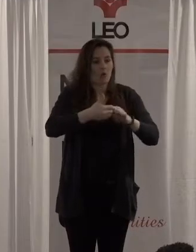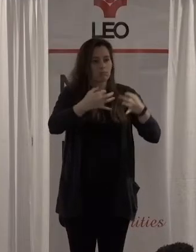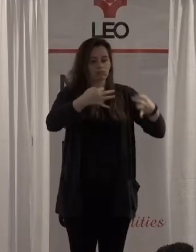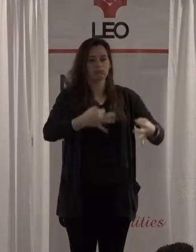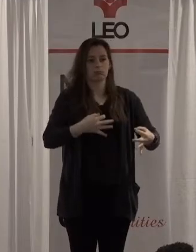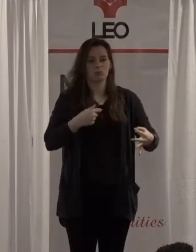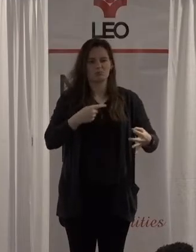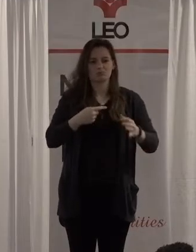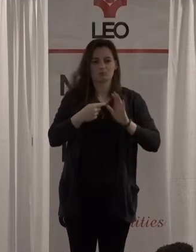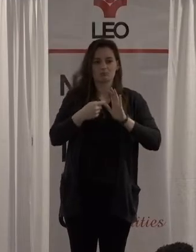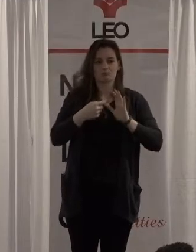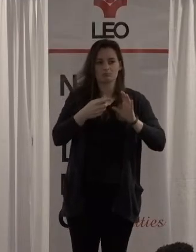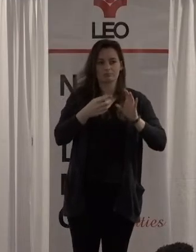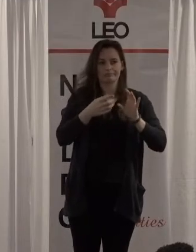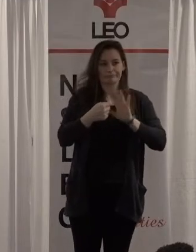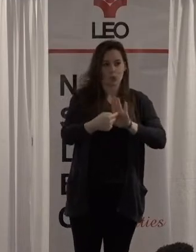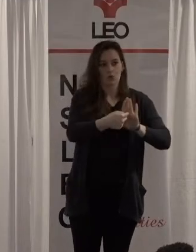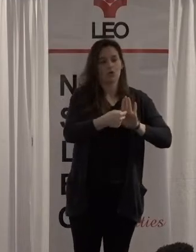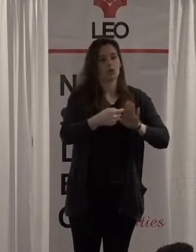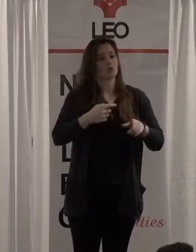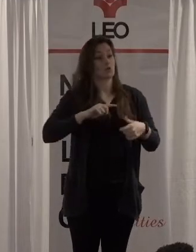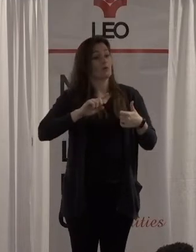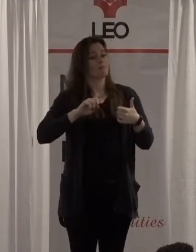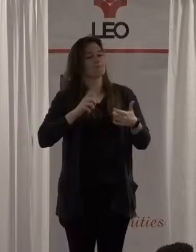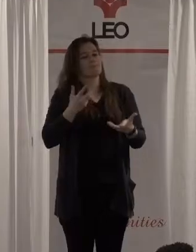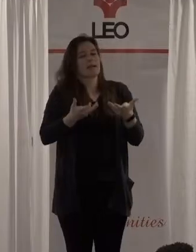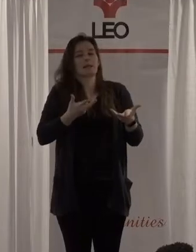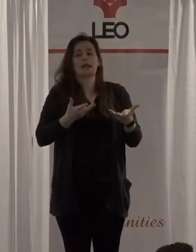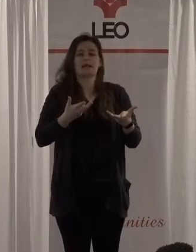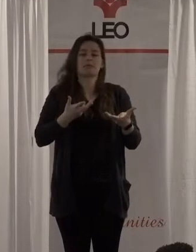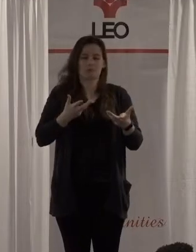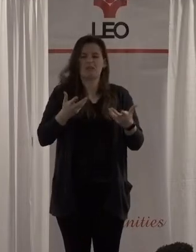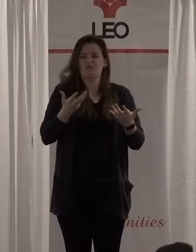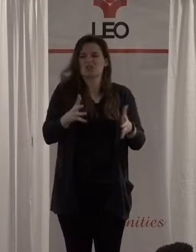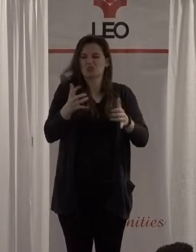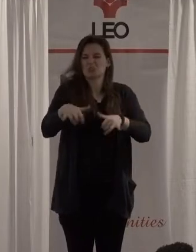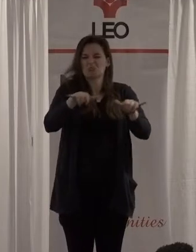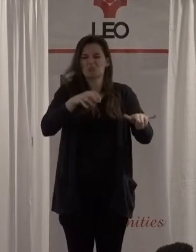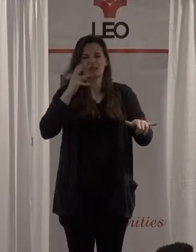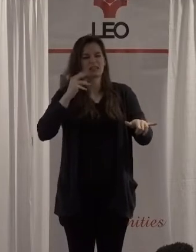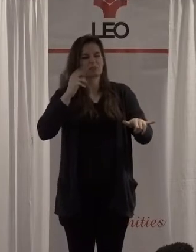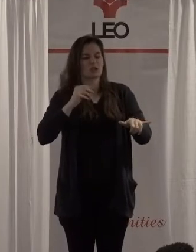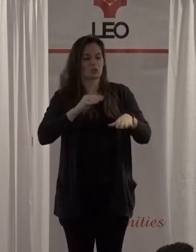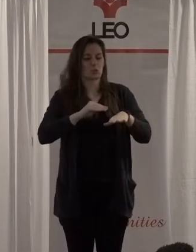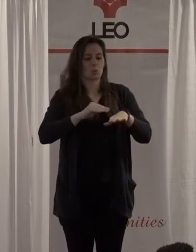I'M SURE WE HAVE ALL AT SOME POINT EXPERIENCED ONE, THAT'S THE TOP LAYER OF YOUR SKIN.